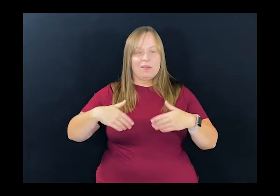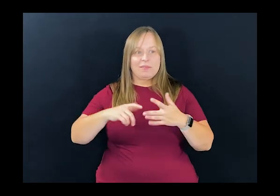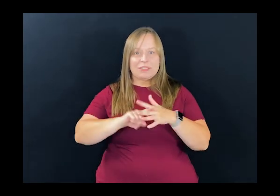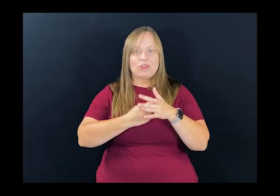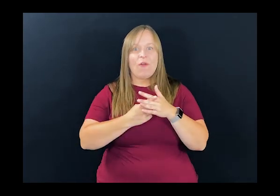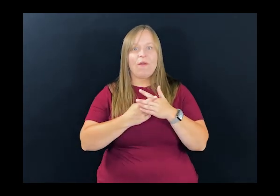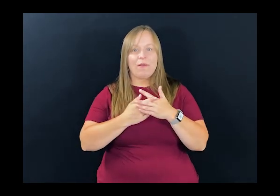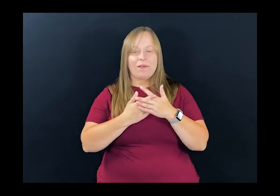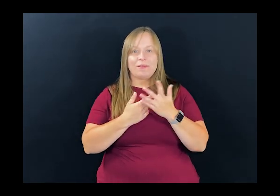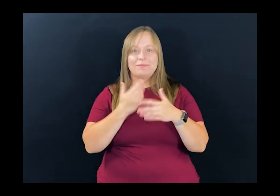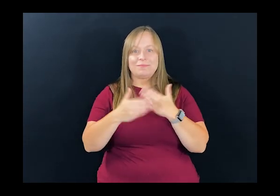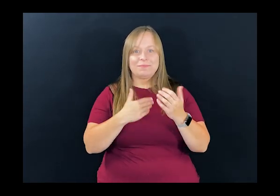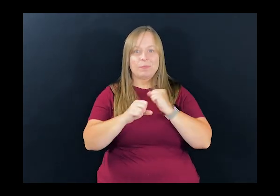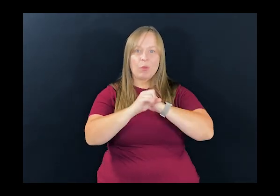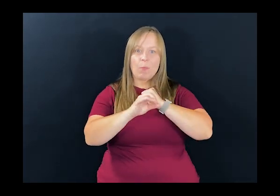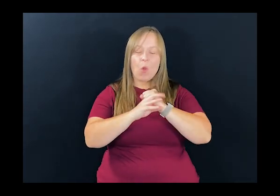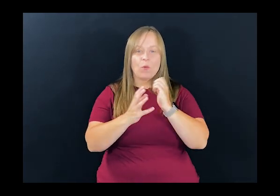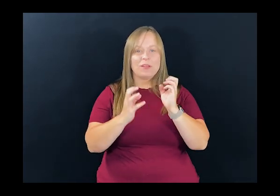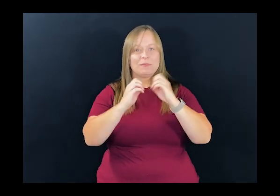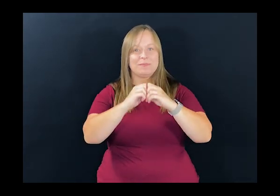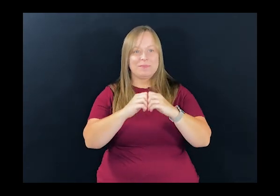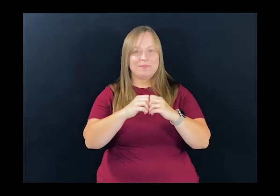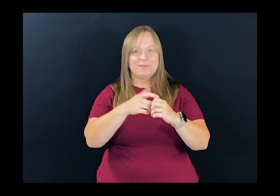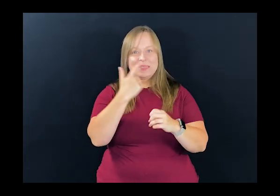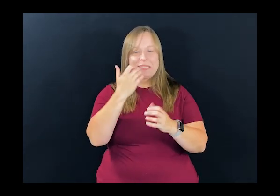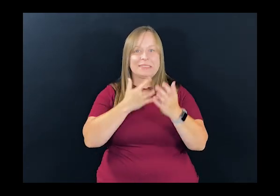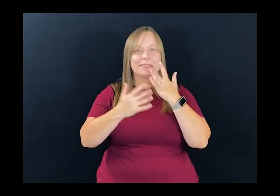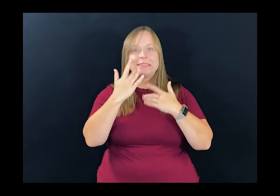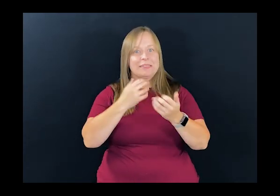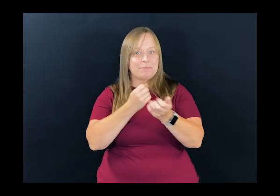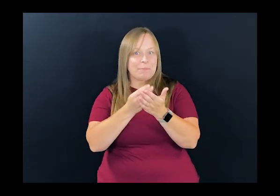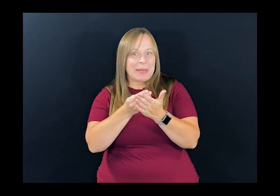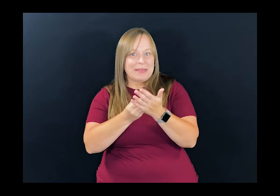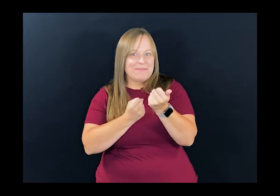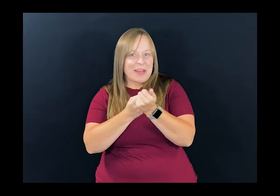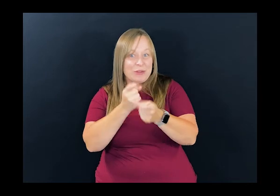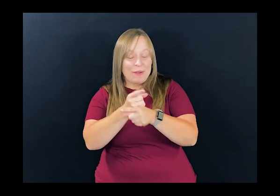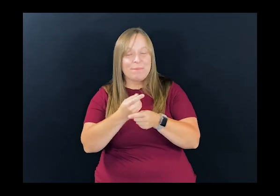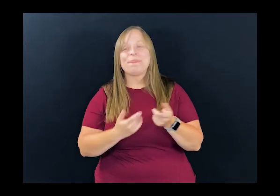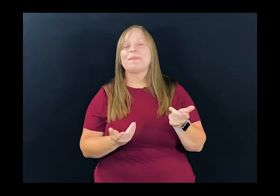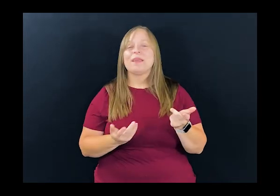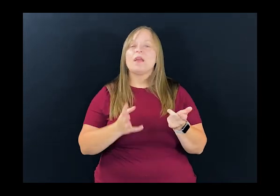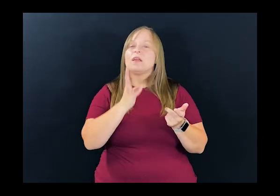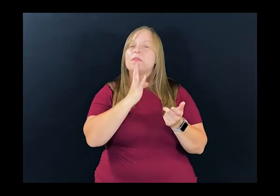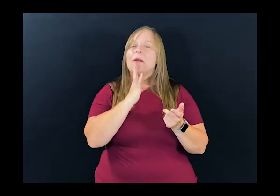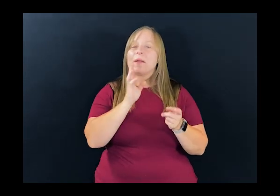to really sort of promote as much because they need to be funded, but speak to what Shameka